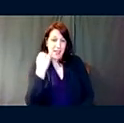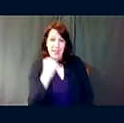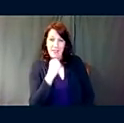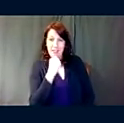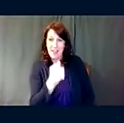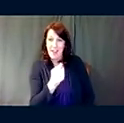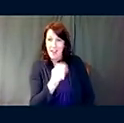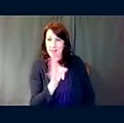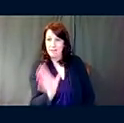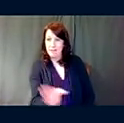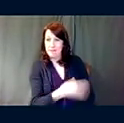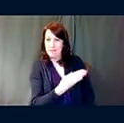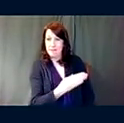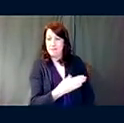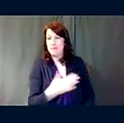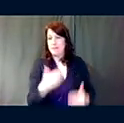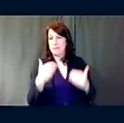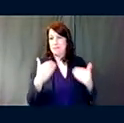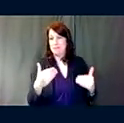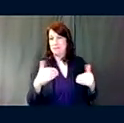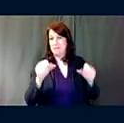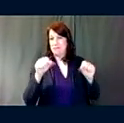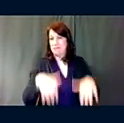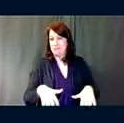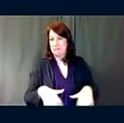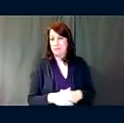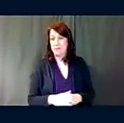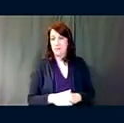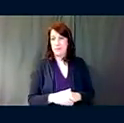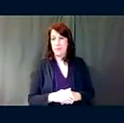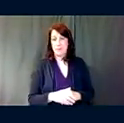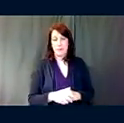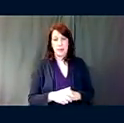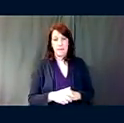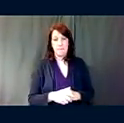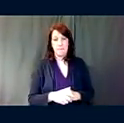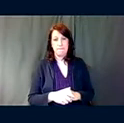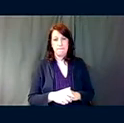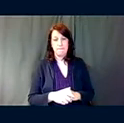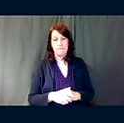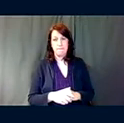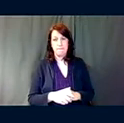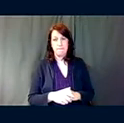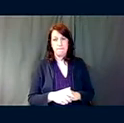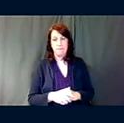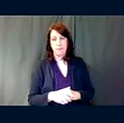AND IF NOT, THEN IT'S REALLY NOT